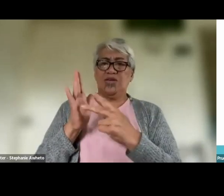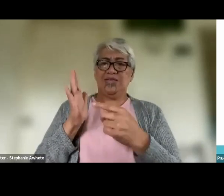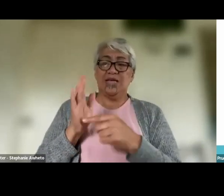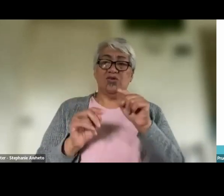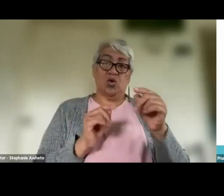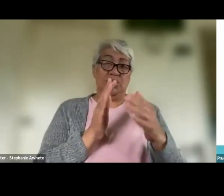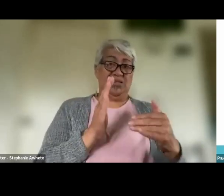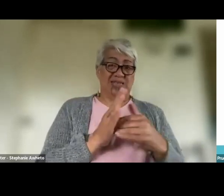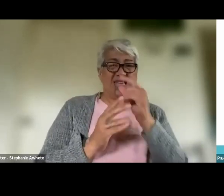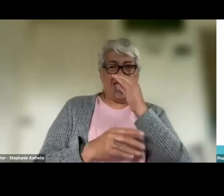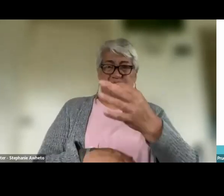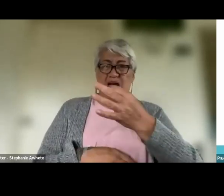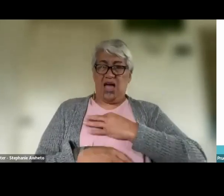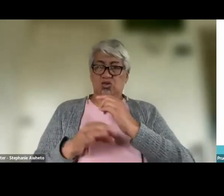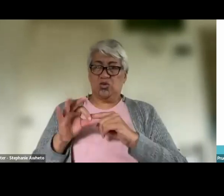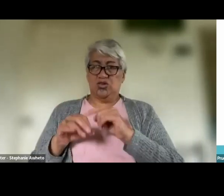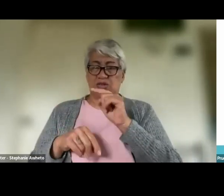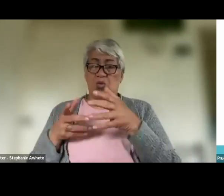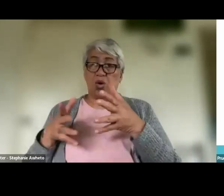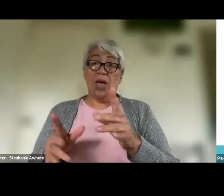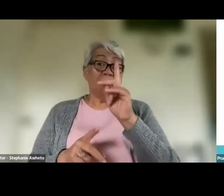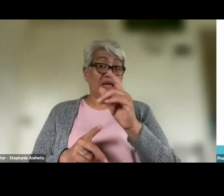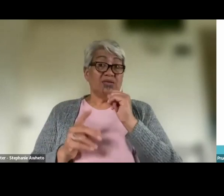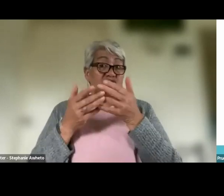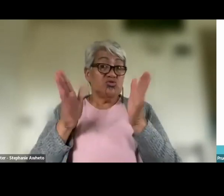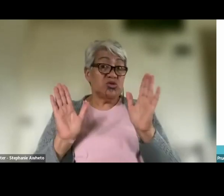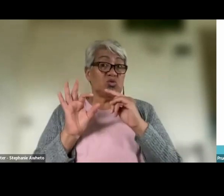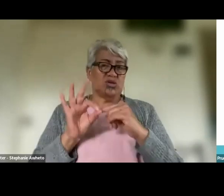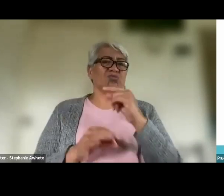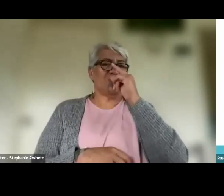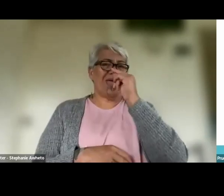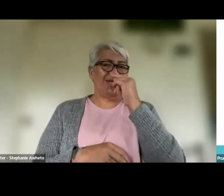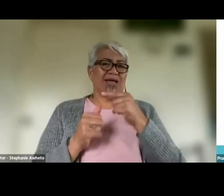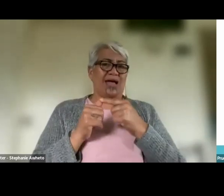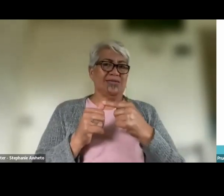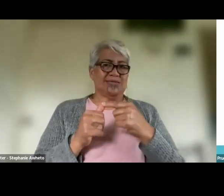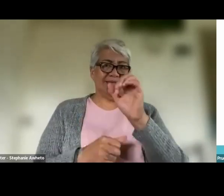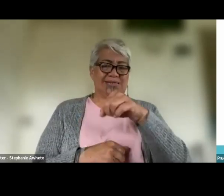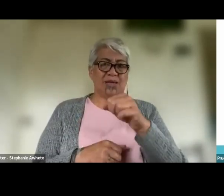but we of course can answer general questions which may indeed answer your personal questions.